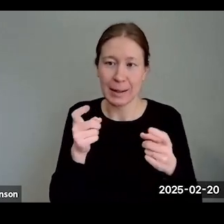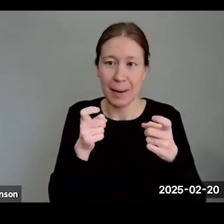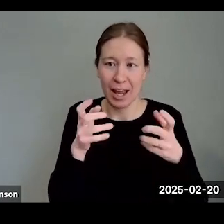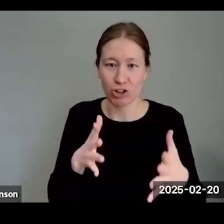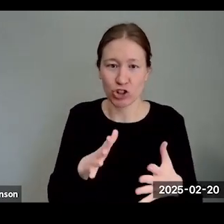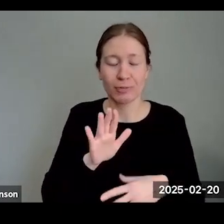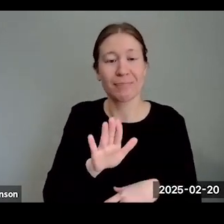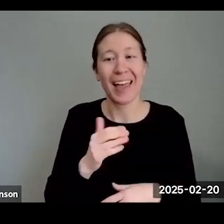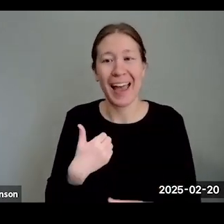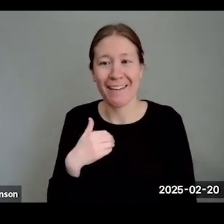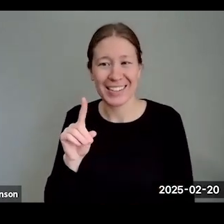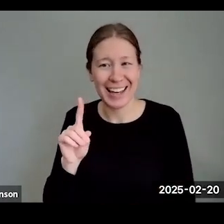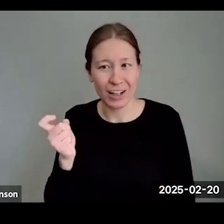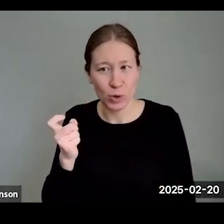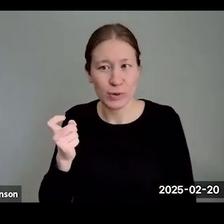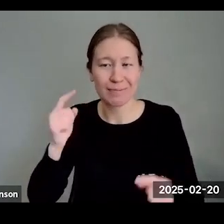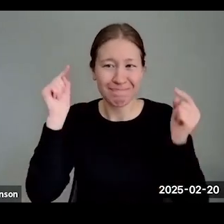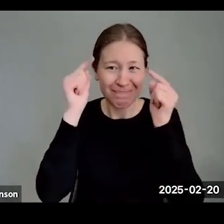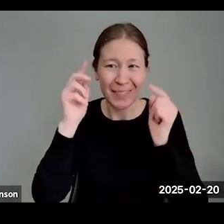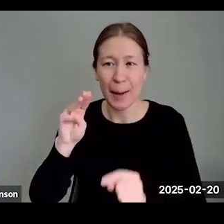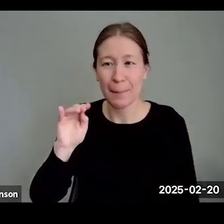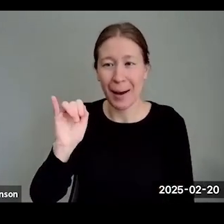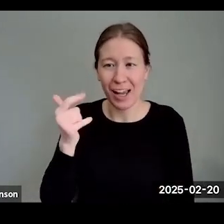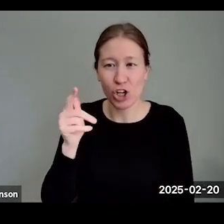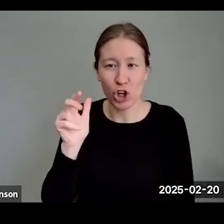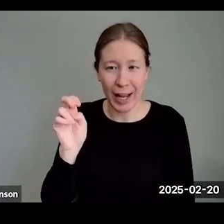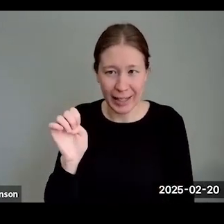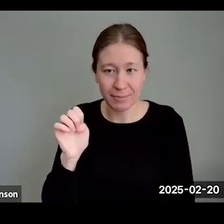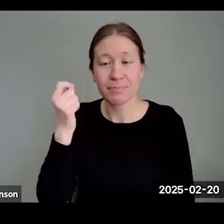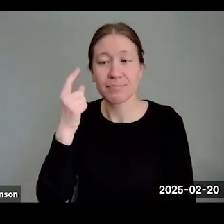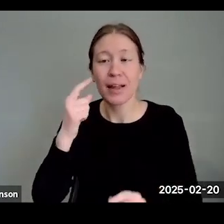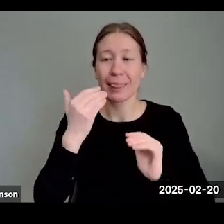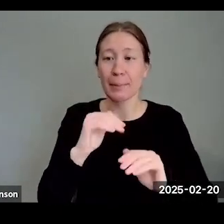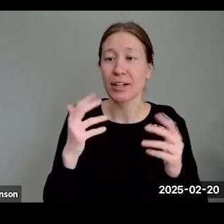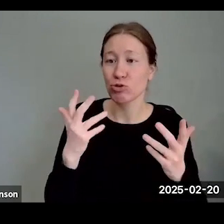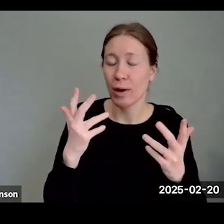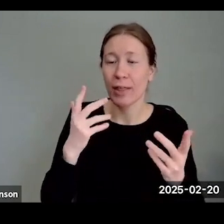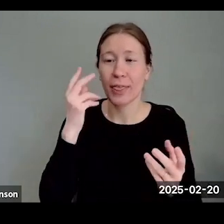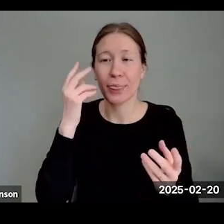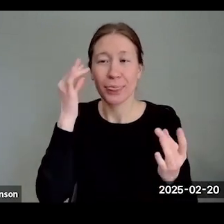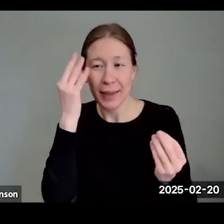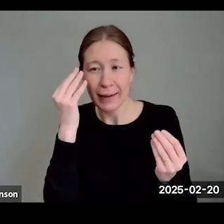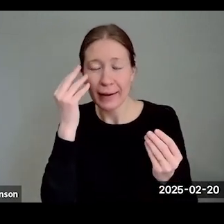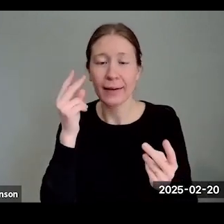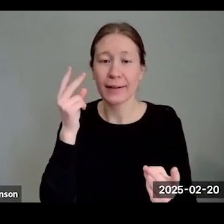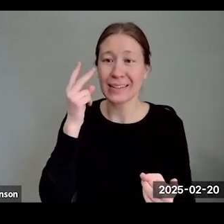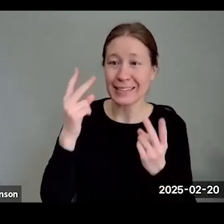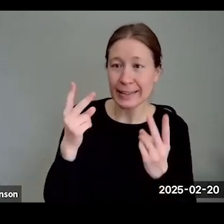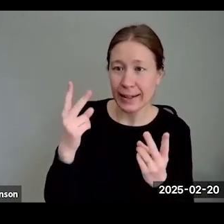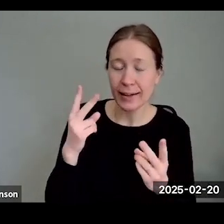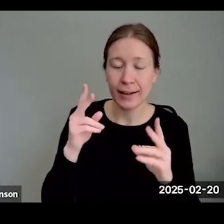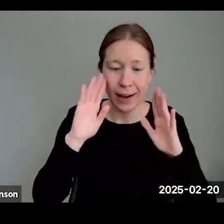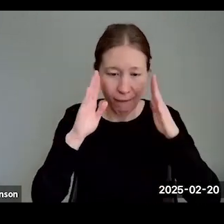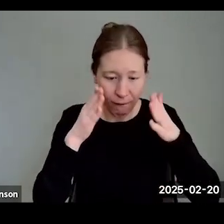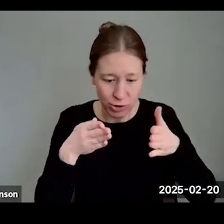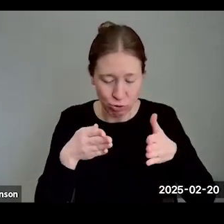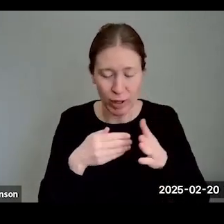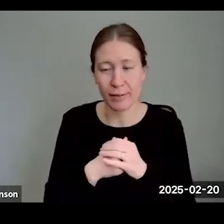And the limitations corresponding with that, are thinking, seeing and concentrating. This employee has disclosed